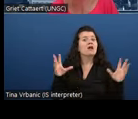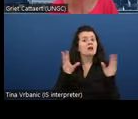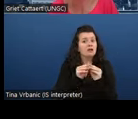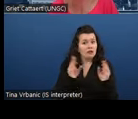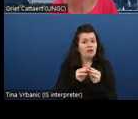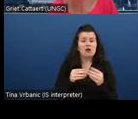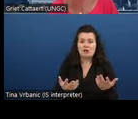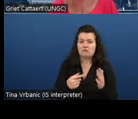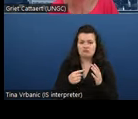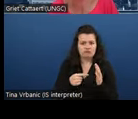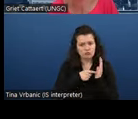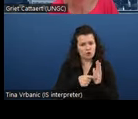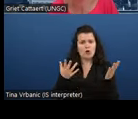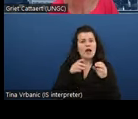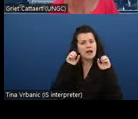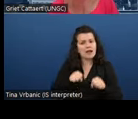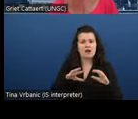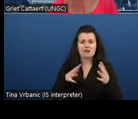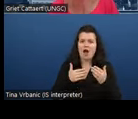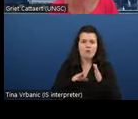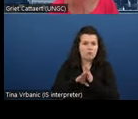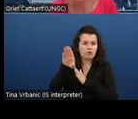progress, it's about the learning and the tools I think it's important also to mention